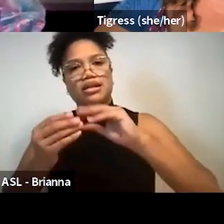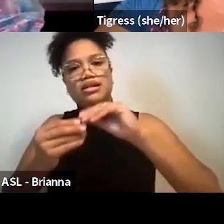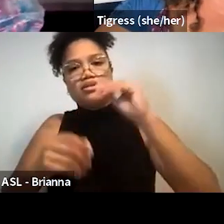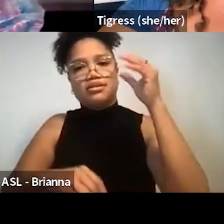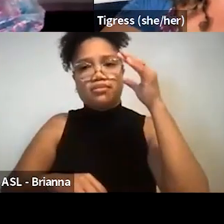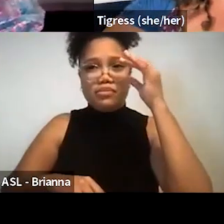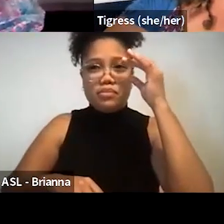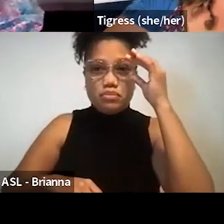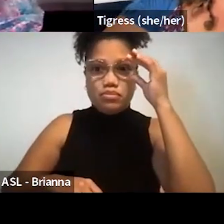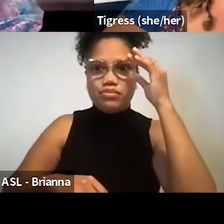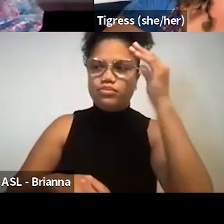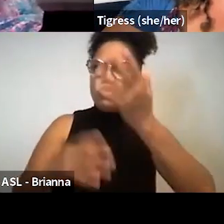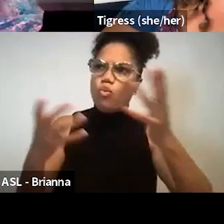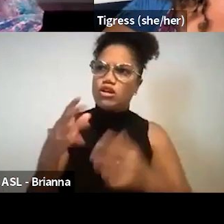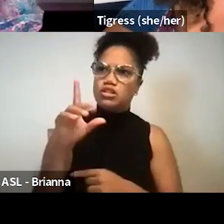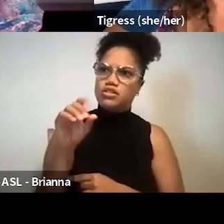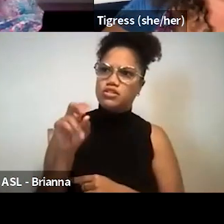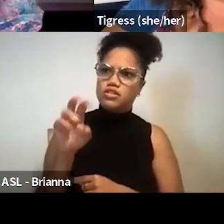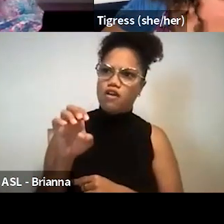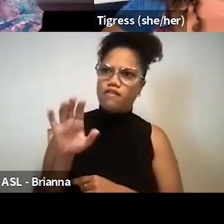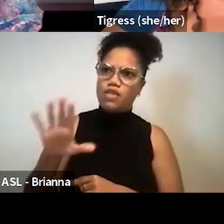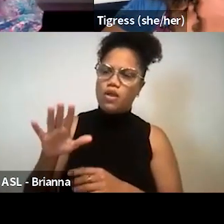Dove's plans to increase visibility of the most marginalized folks,